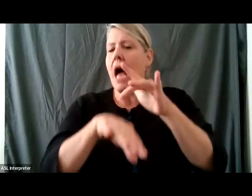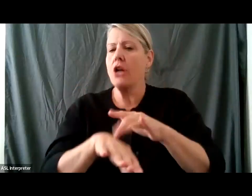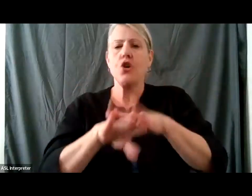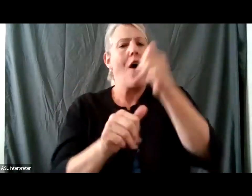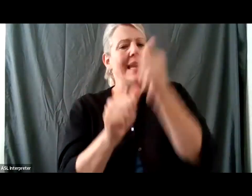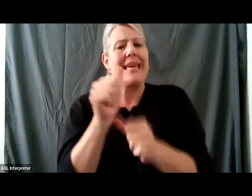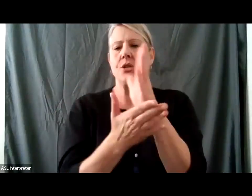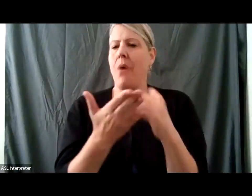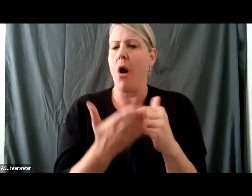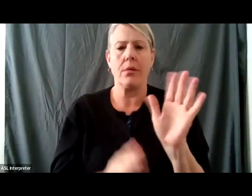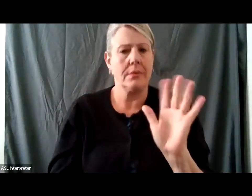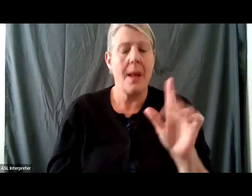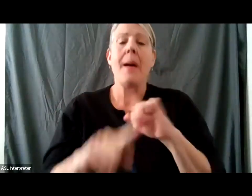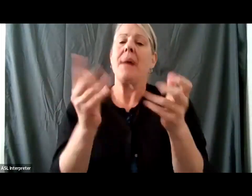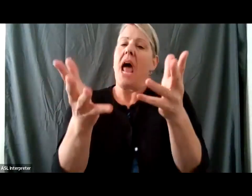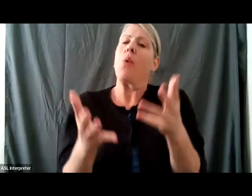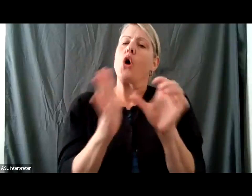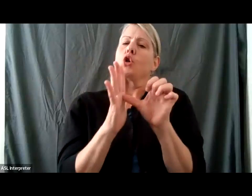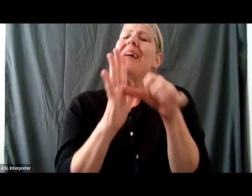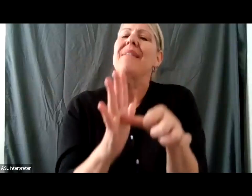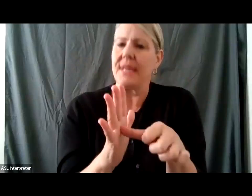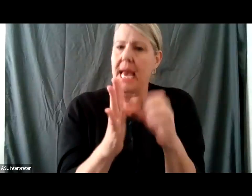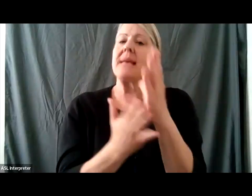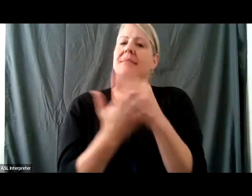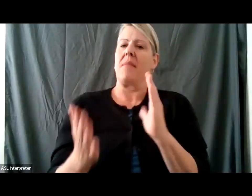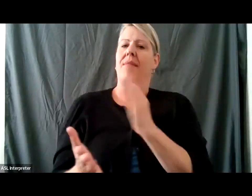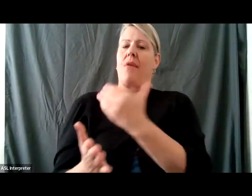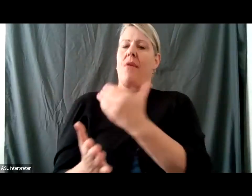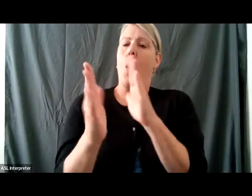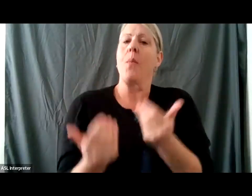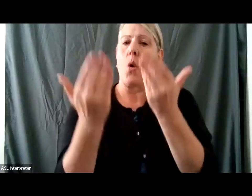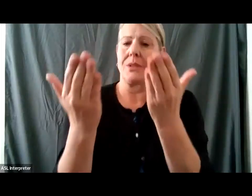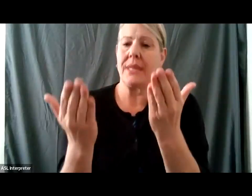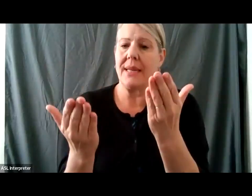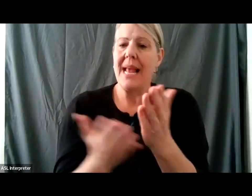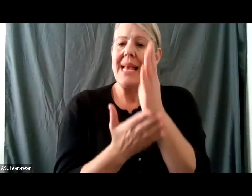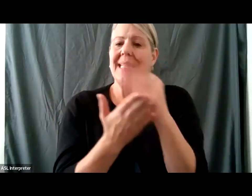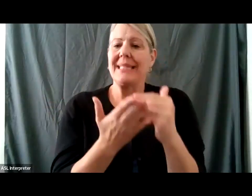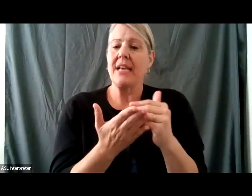But I want to highlight some key provisions in the proposed Section 504 rule today, in